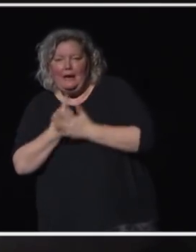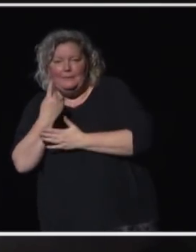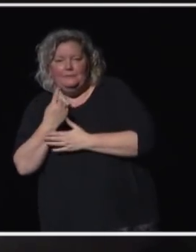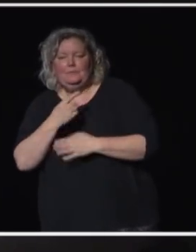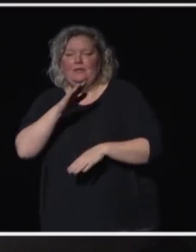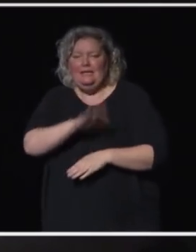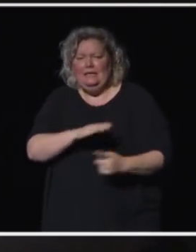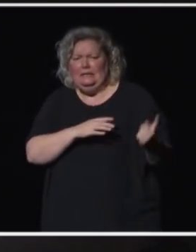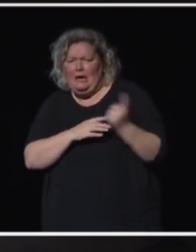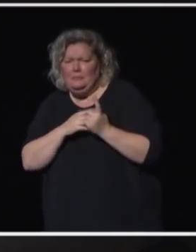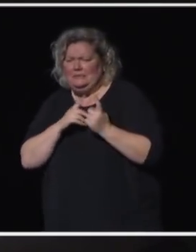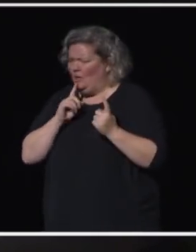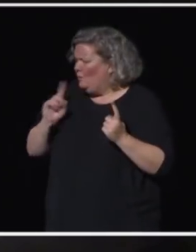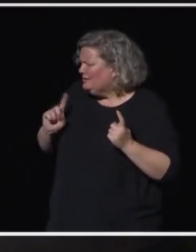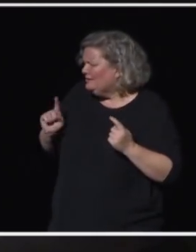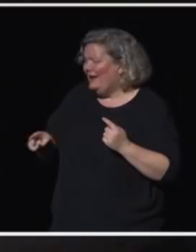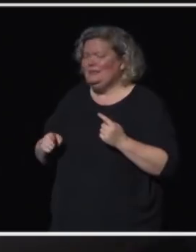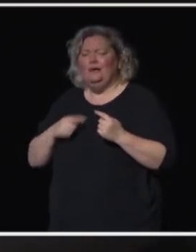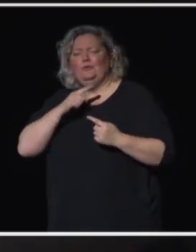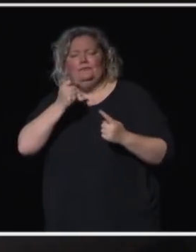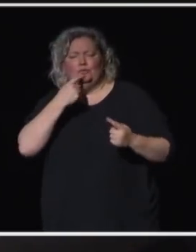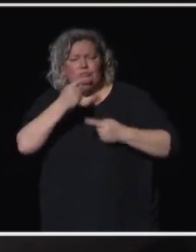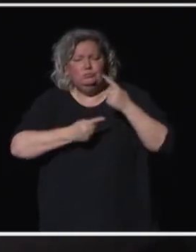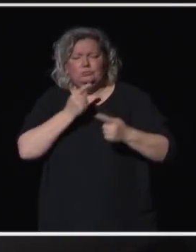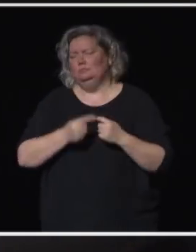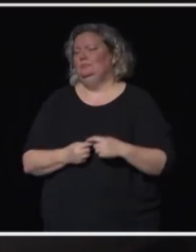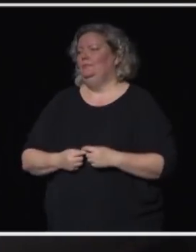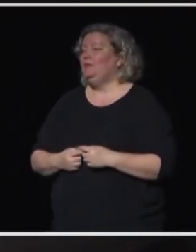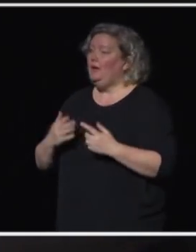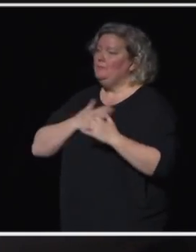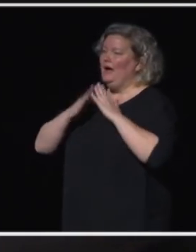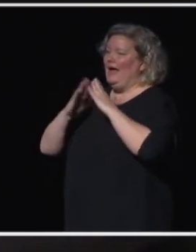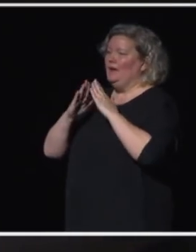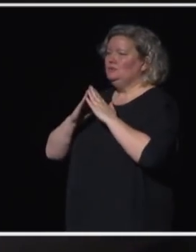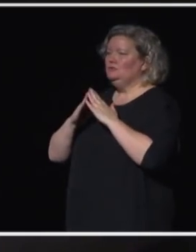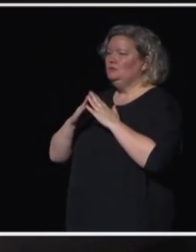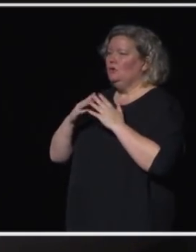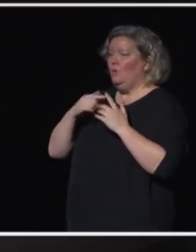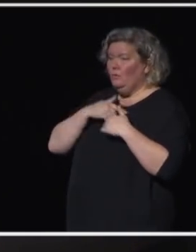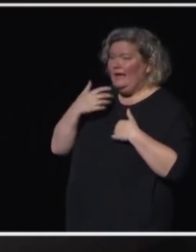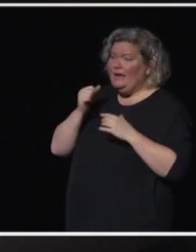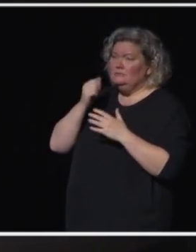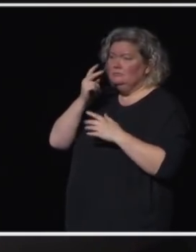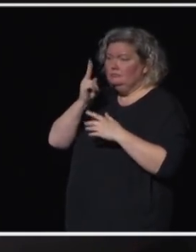and go, what the hell was that about? And you have to tell them. Yeah. Well in my house we were having a series of conversations. Right.